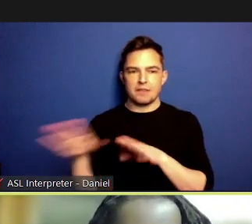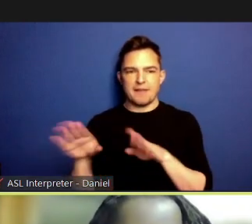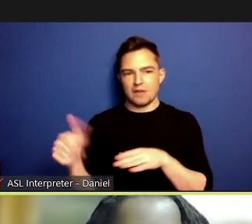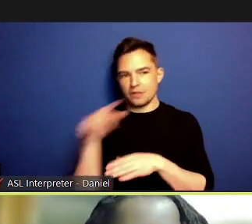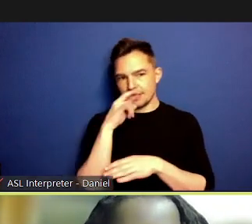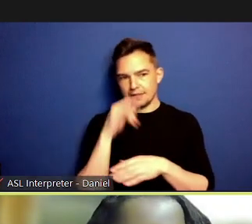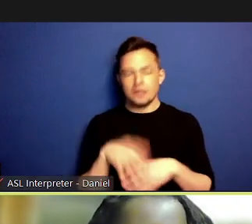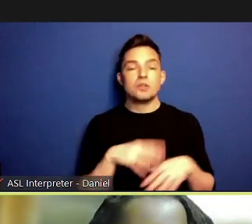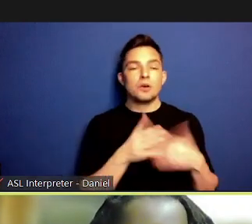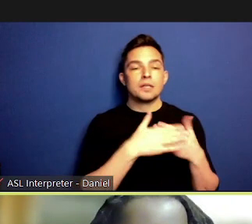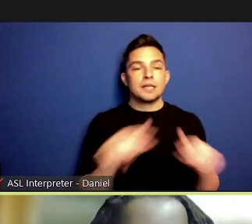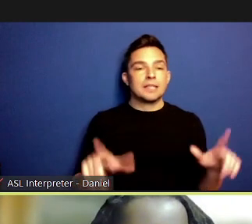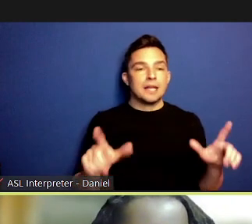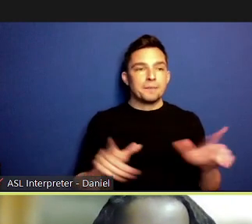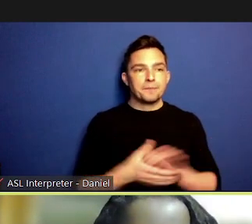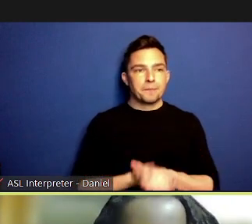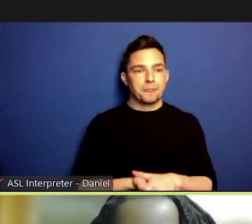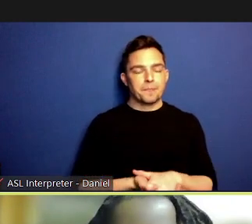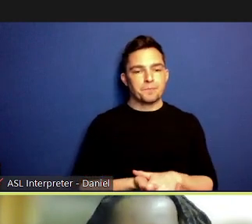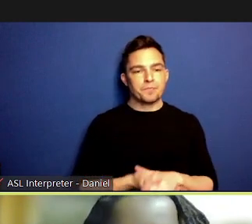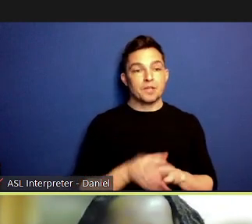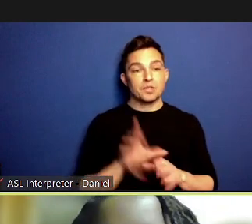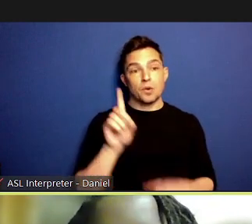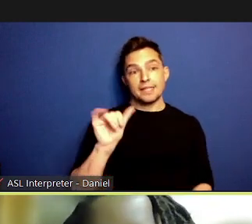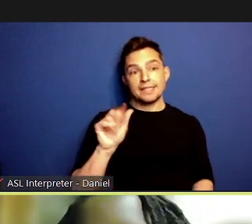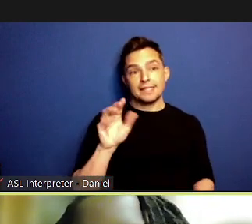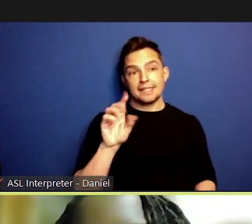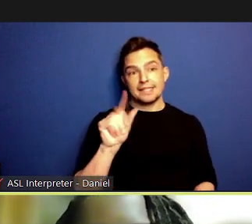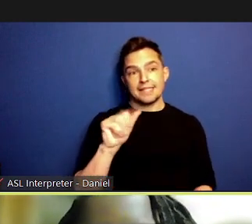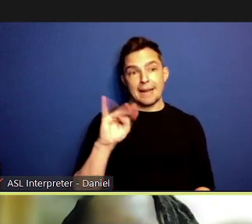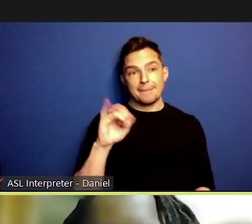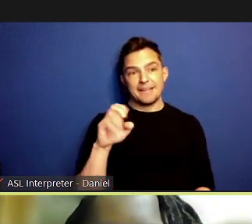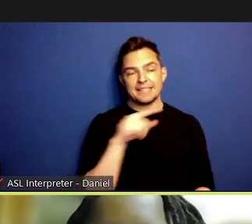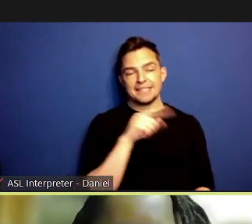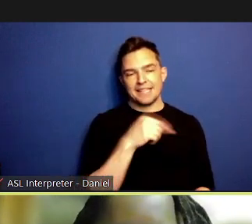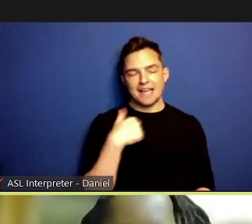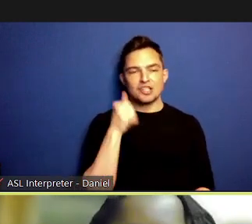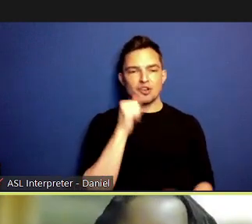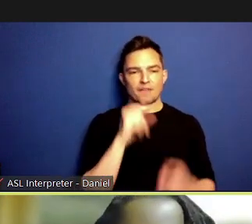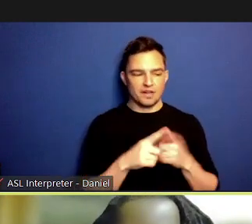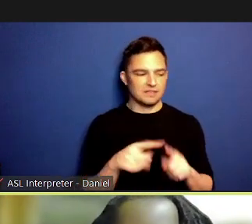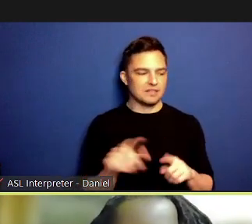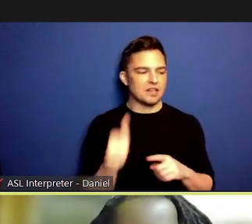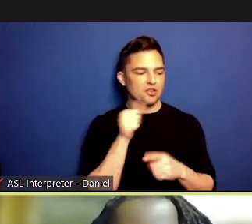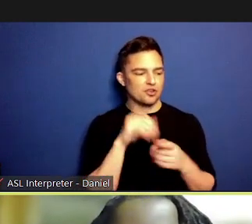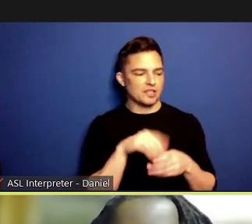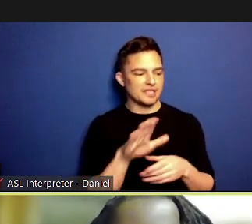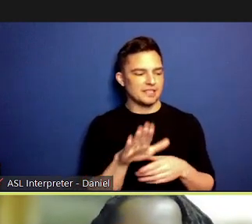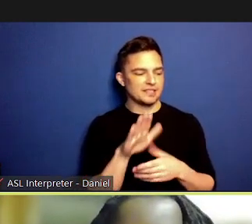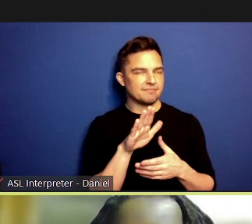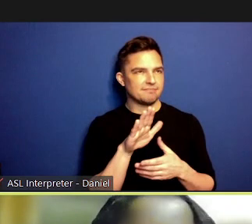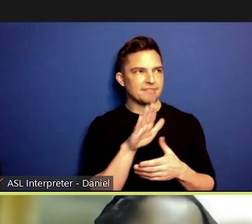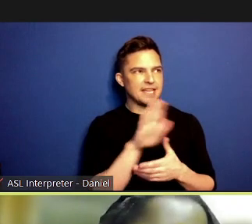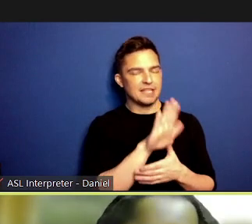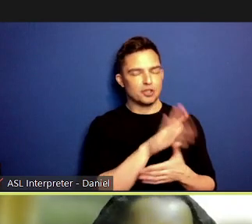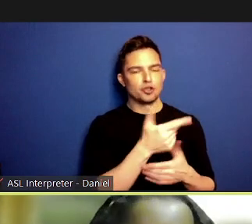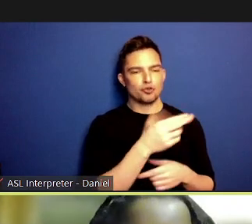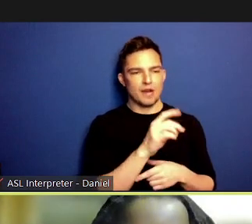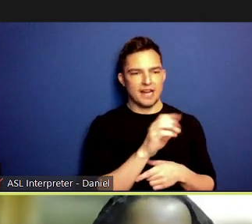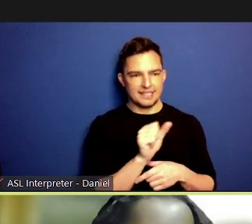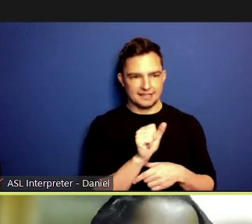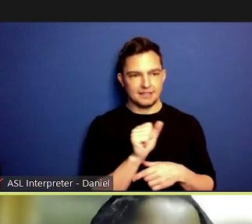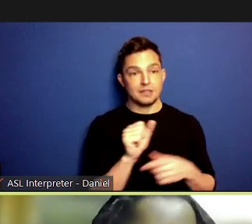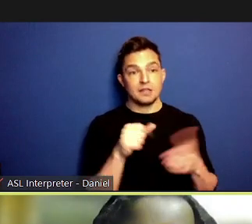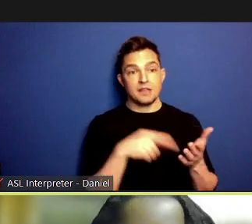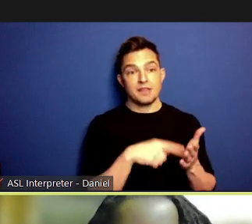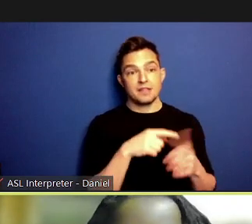Damian had a girlfriend, another girl in his grade. And this is a time, obviously eighth